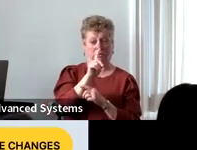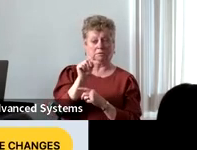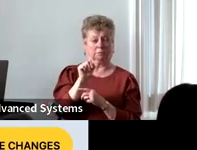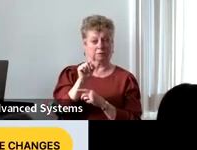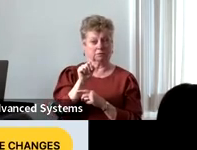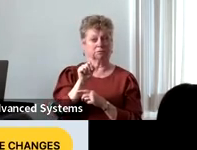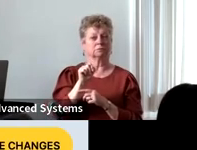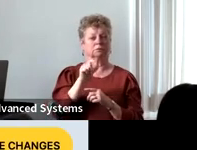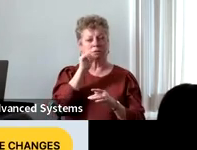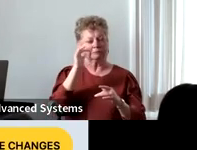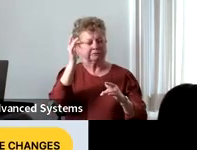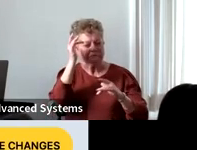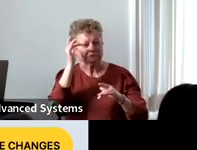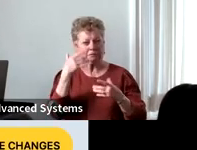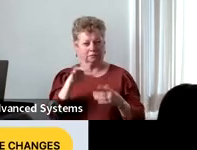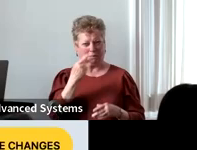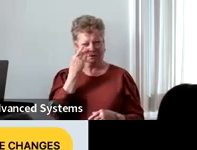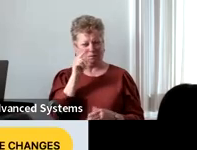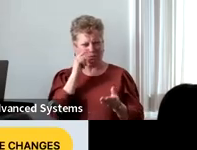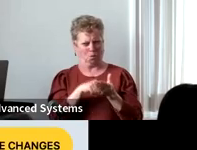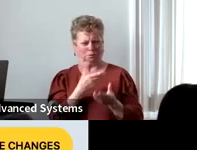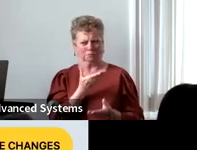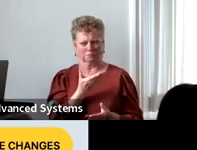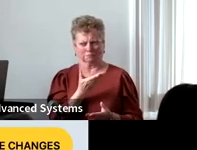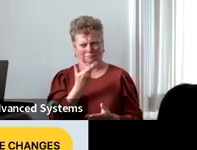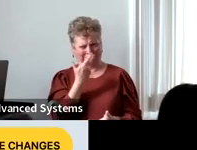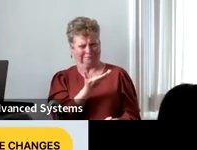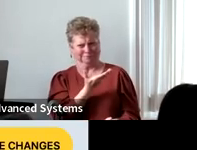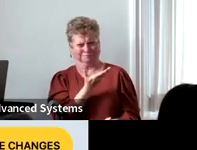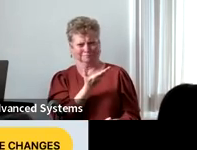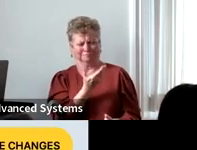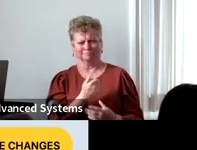and chronic illnesses show up in HRM. Look at that.